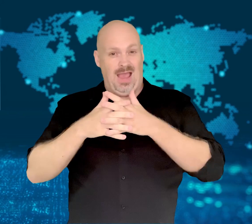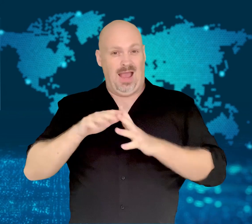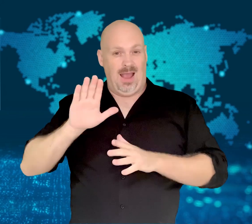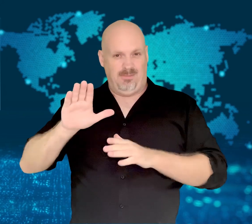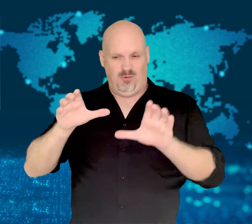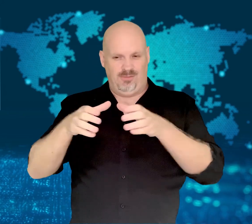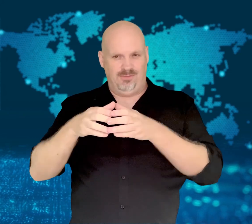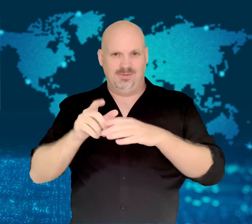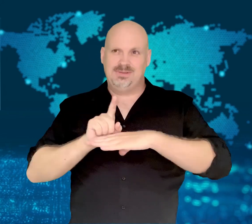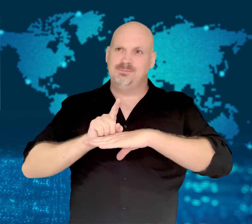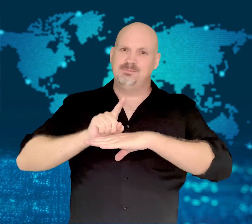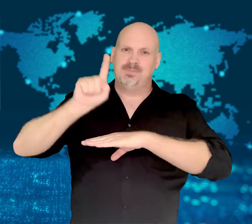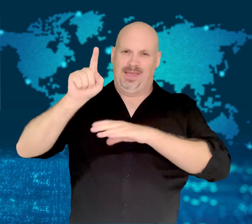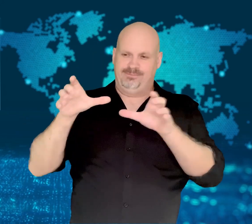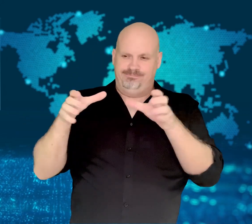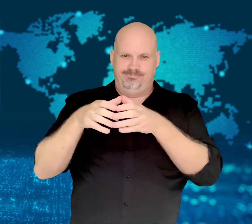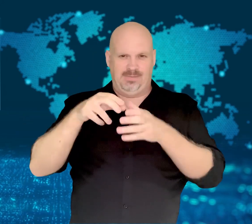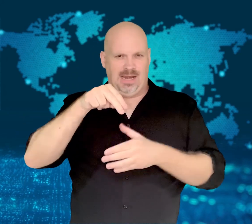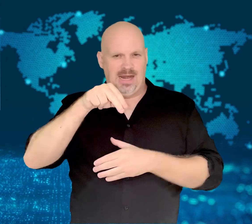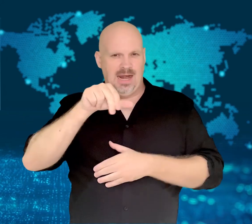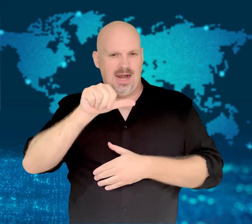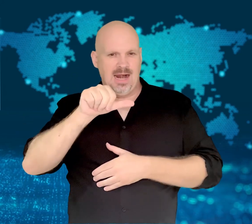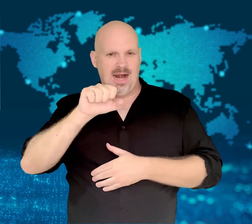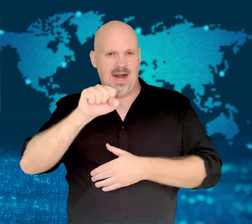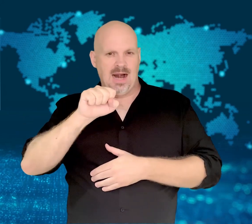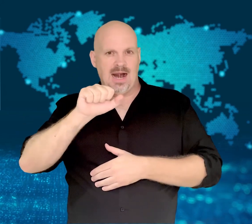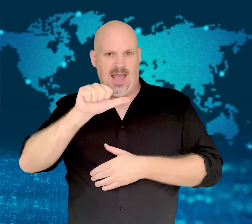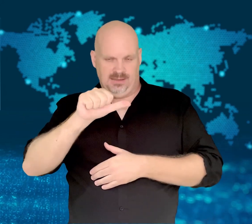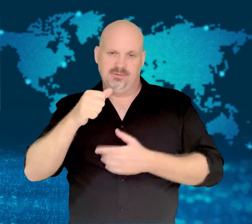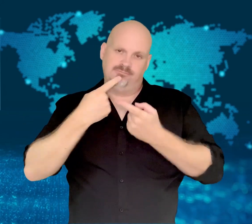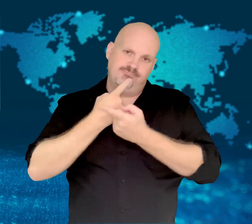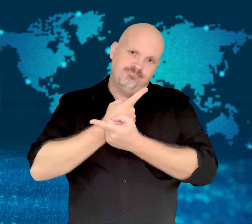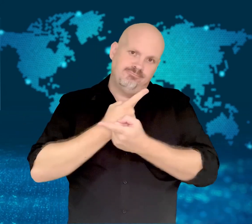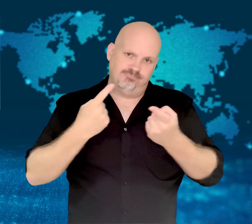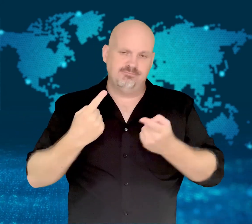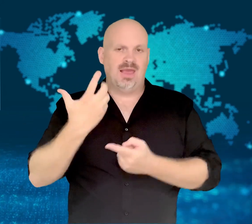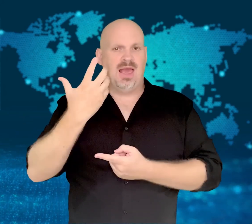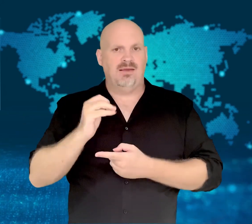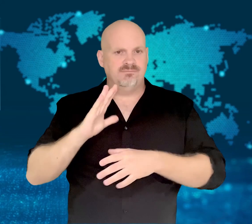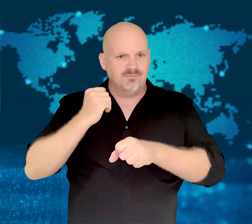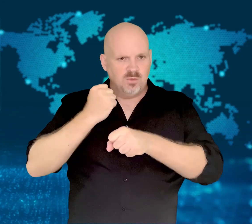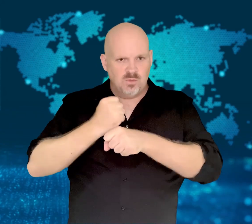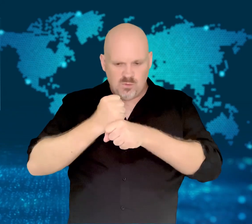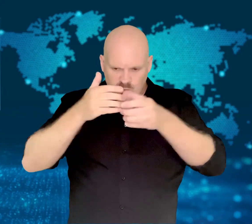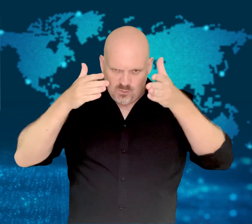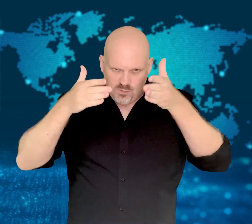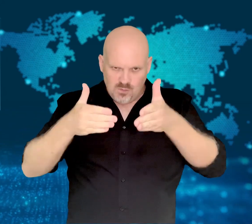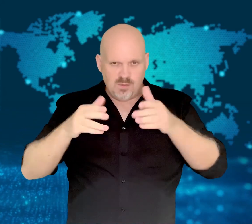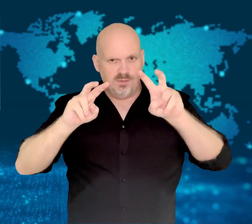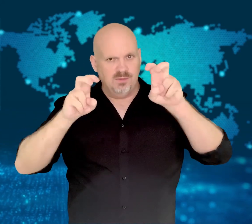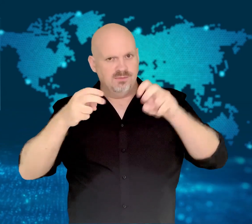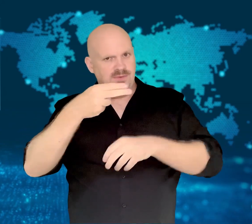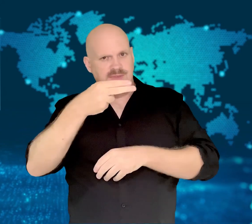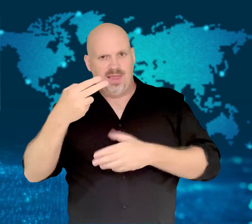revealed details about a project called the Double Asteroid Redirection Test (DART).